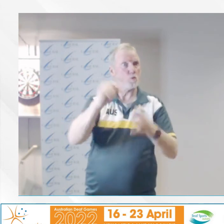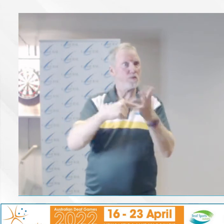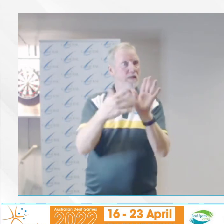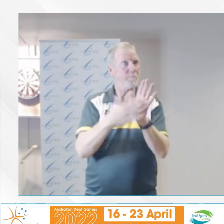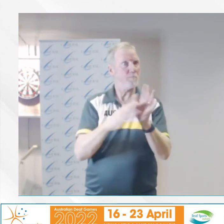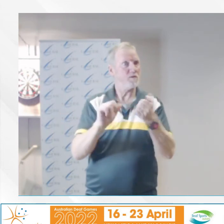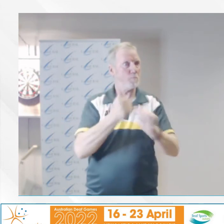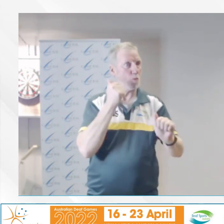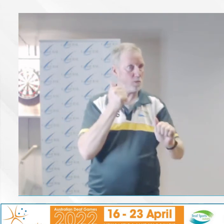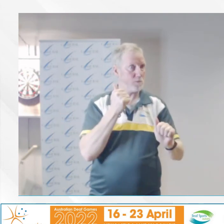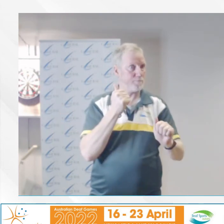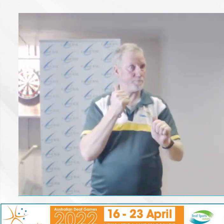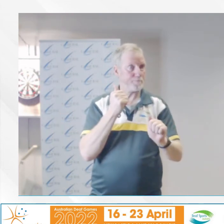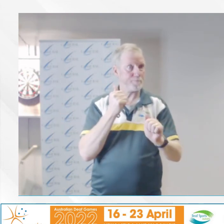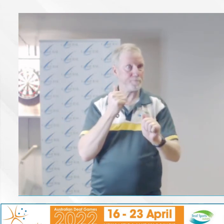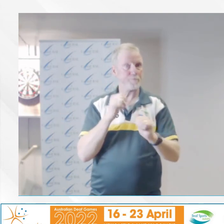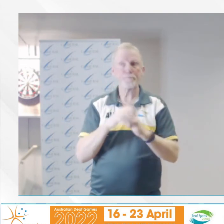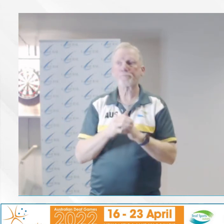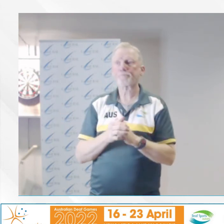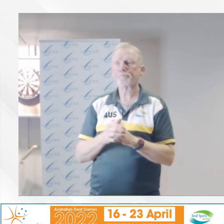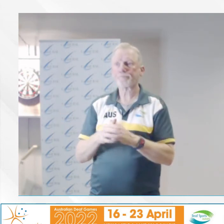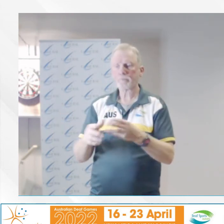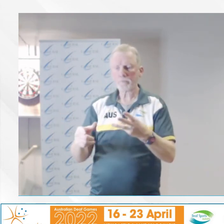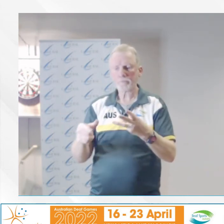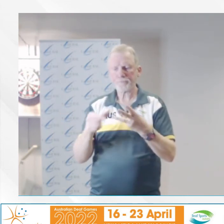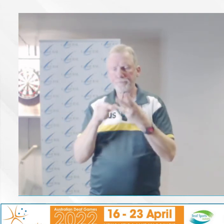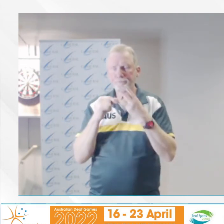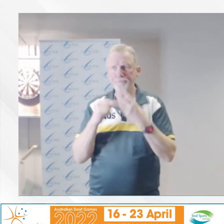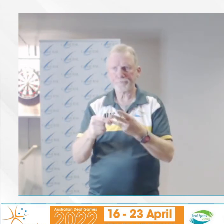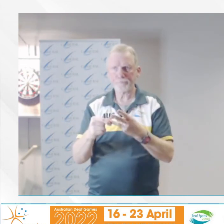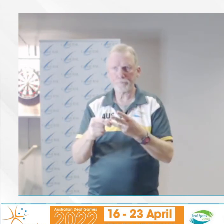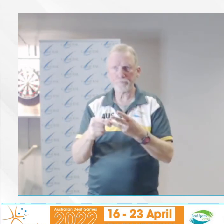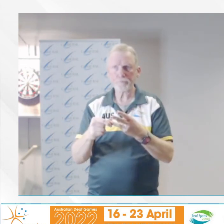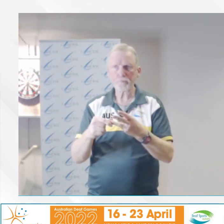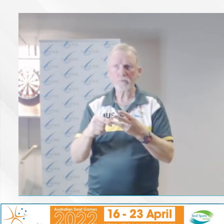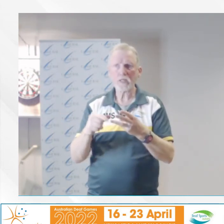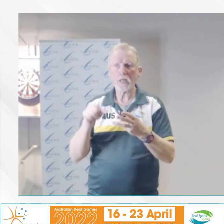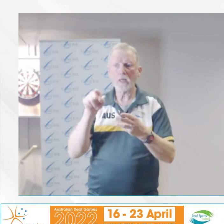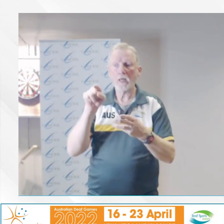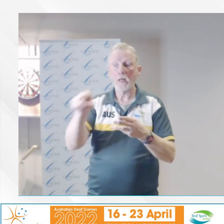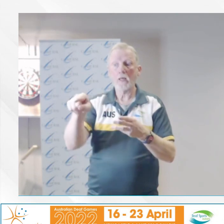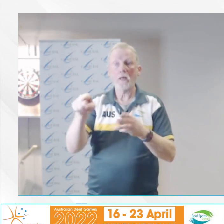sierra so please make sure that you're in touch about your sports if you need to be